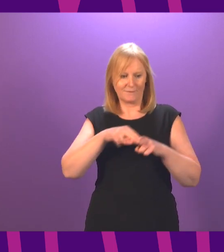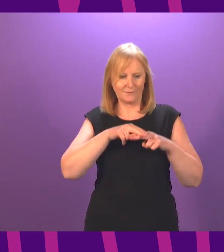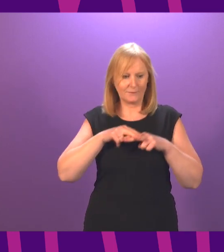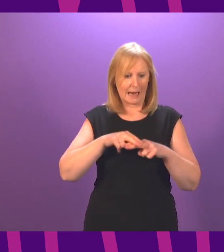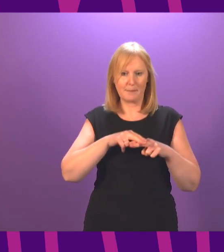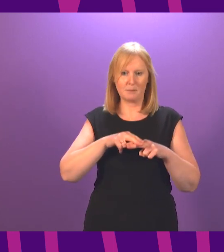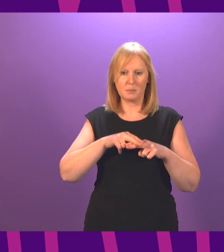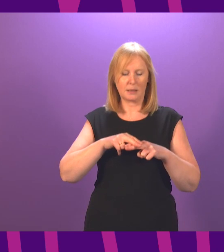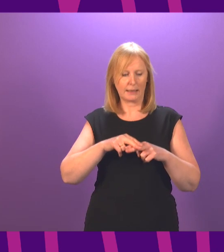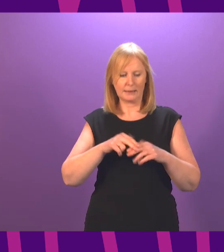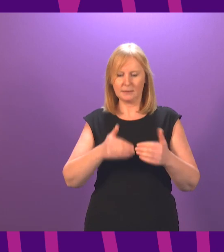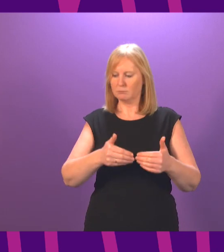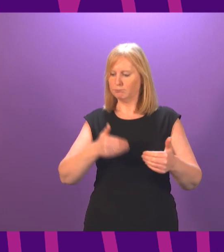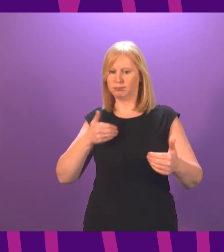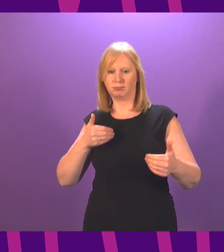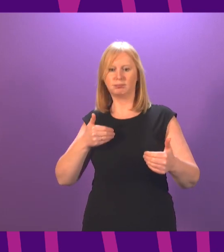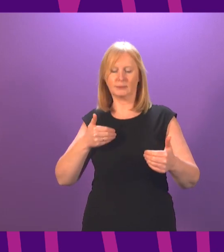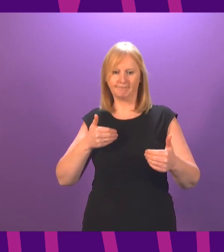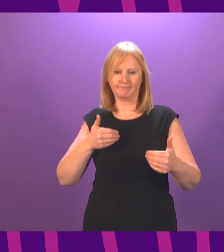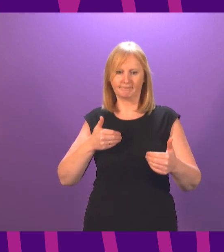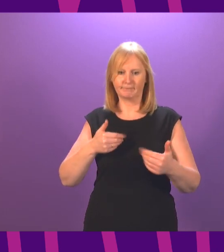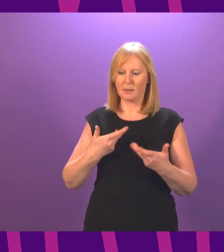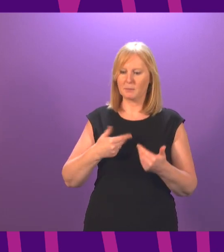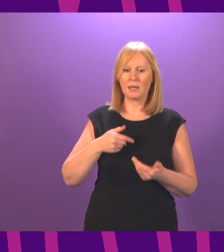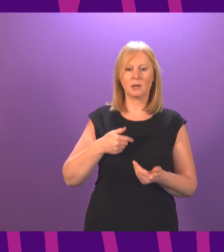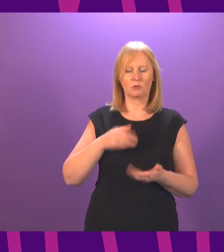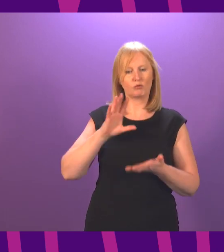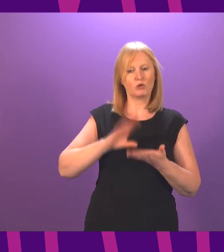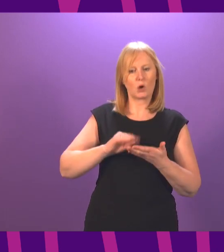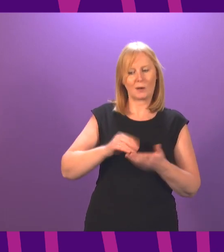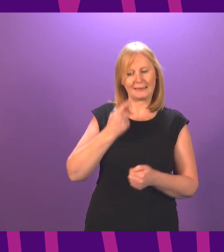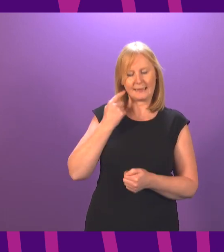families. I recorded a happy Christmas message to them yesterday evening, but I say that